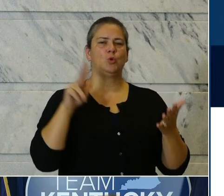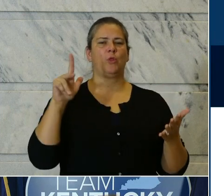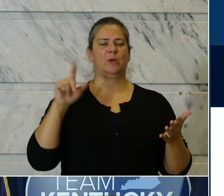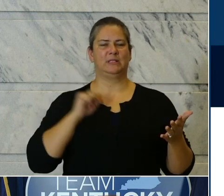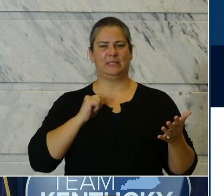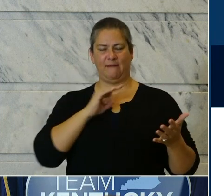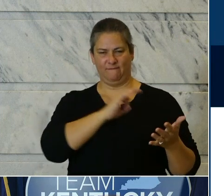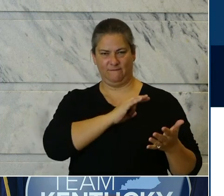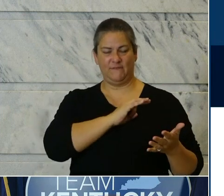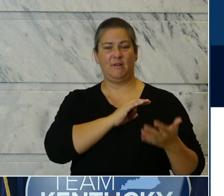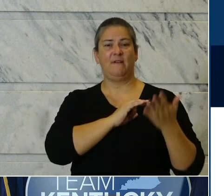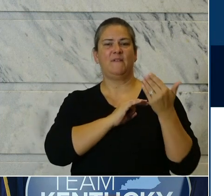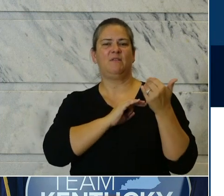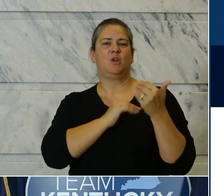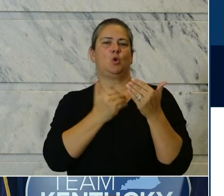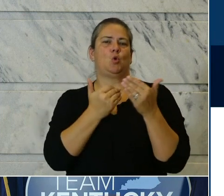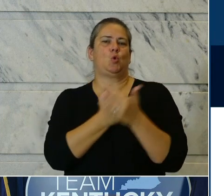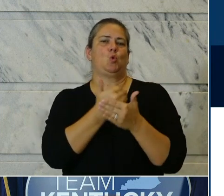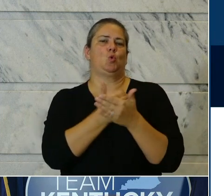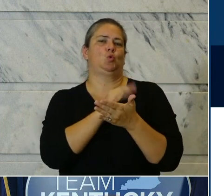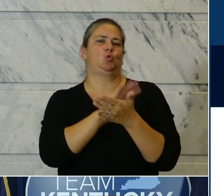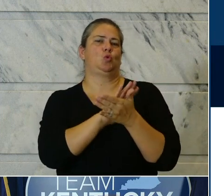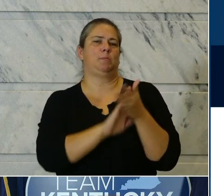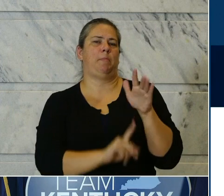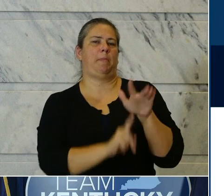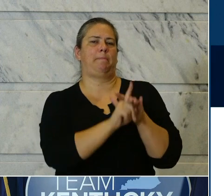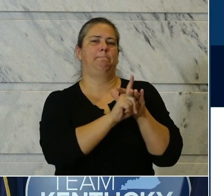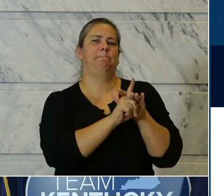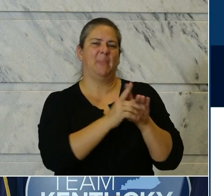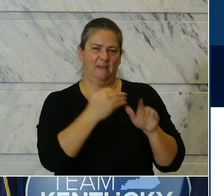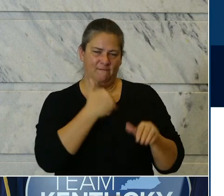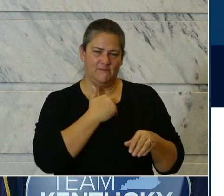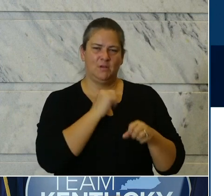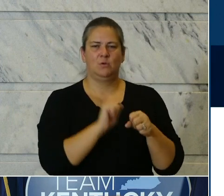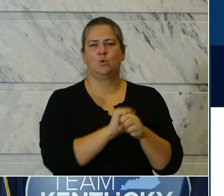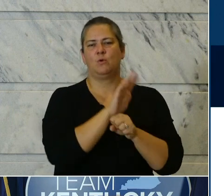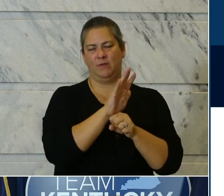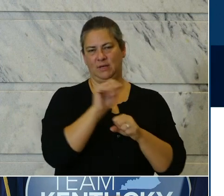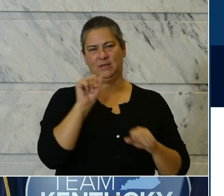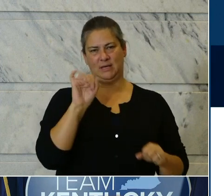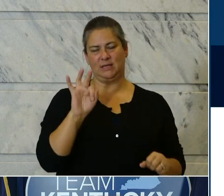THIRTY FOR NEW STUDENTS TWENTY THREE NEW FACULTY OR STAFF AT